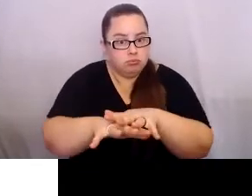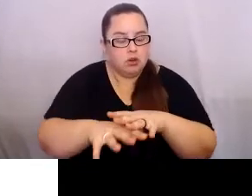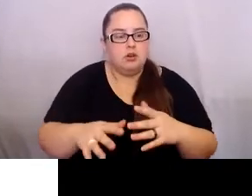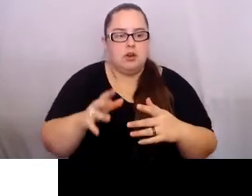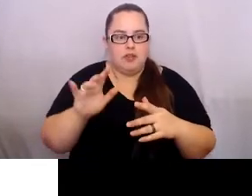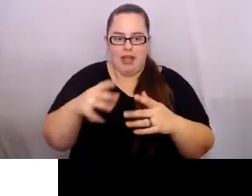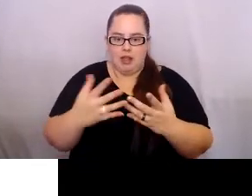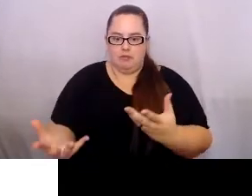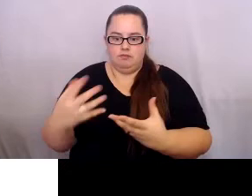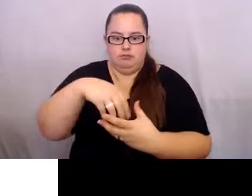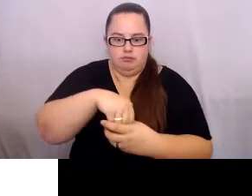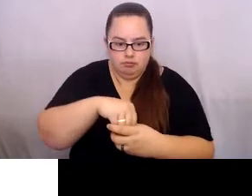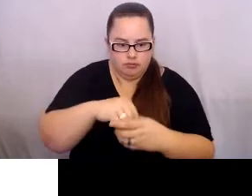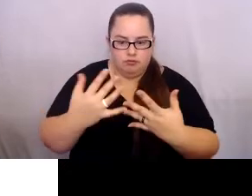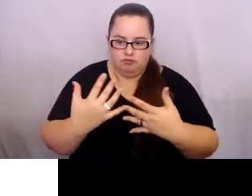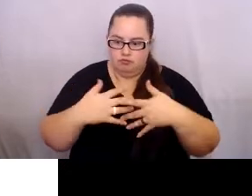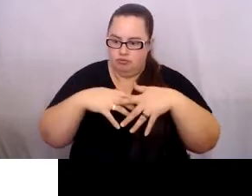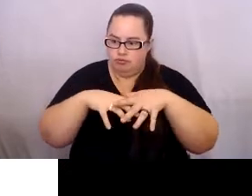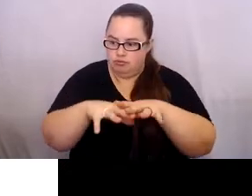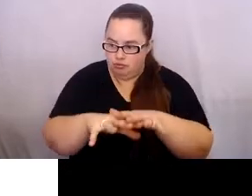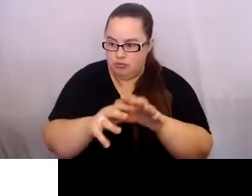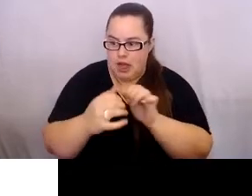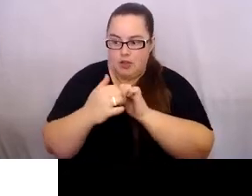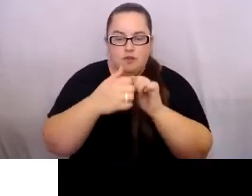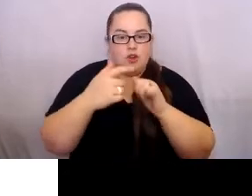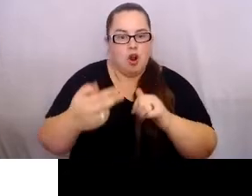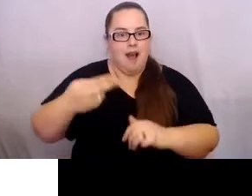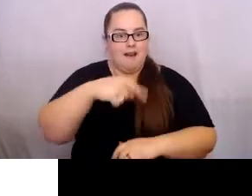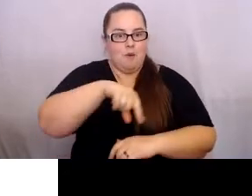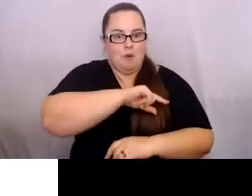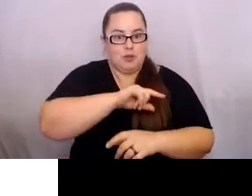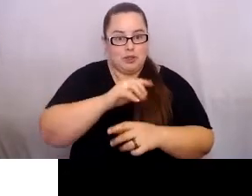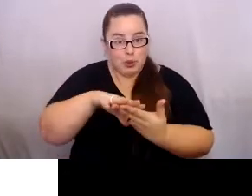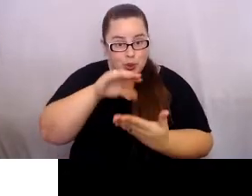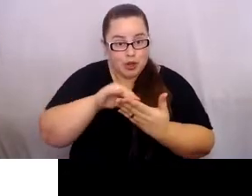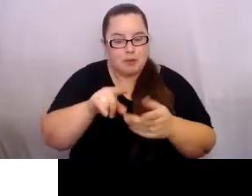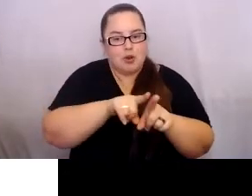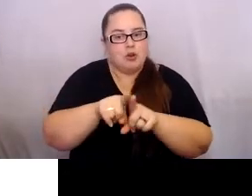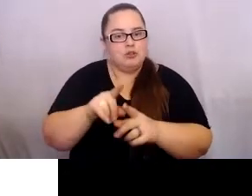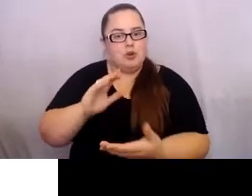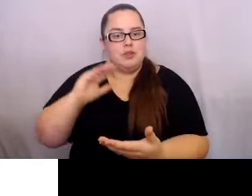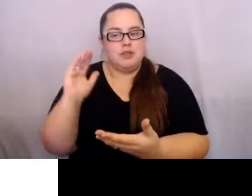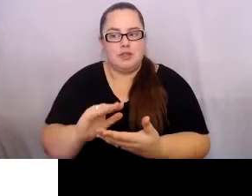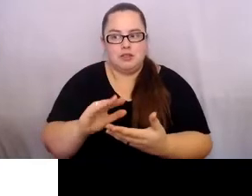high quality learning while still reducing the fatigue that we get from from the months of digital learning.